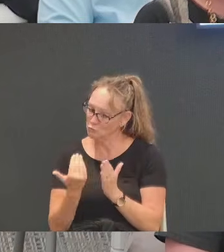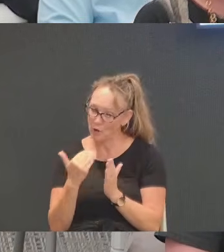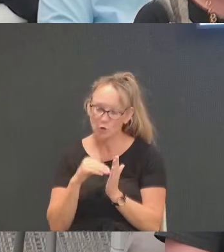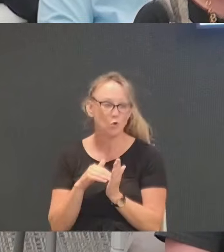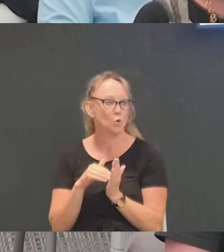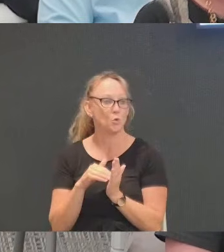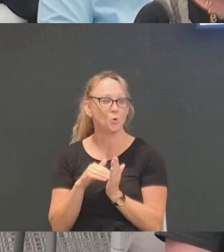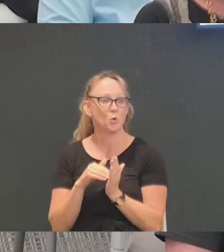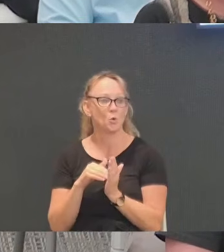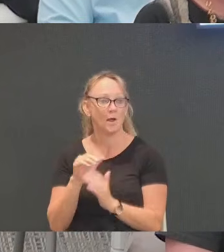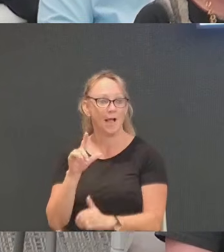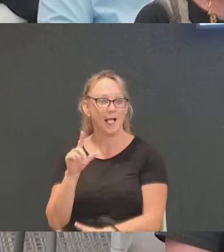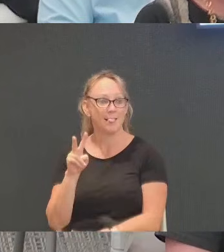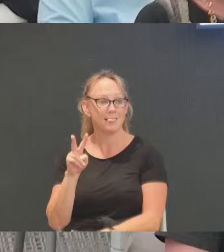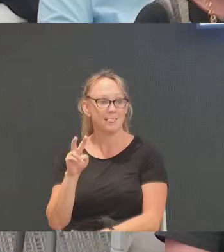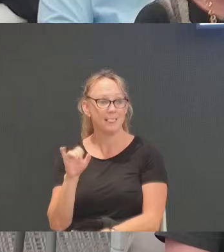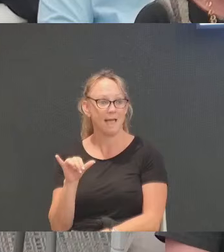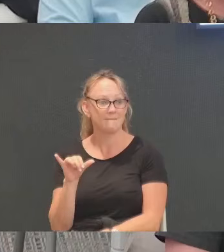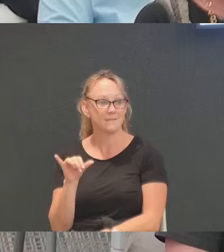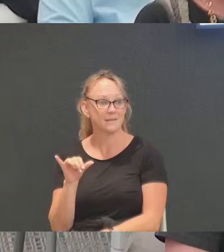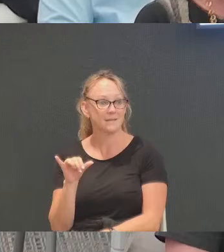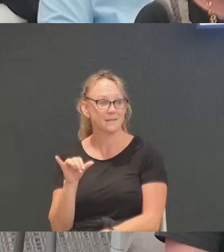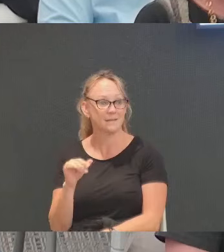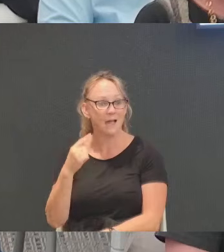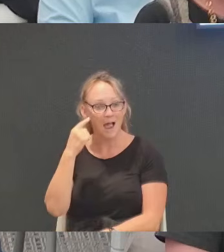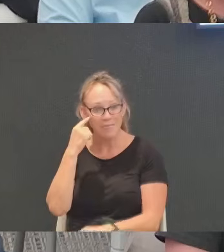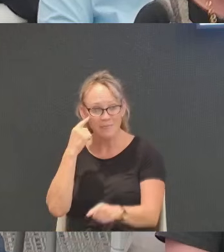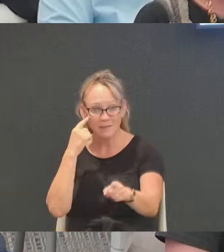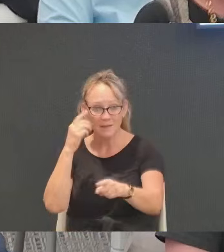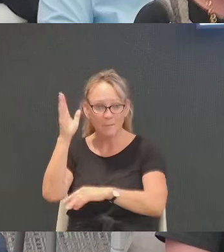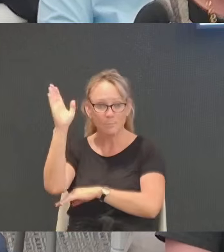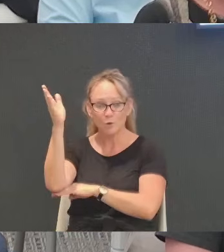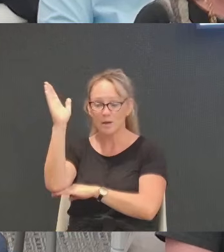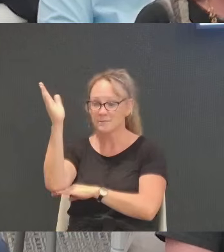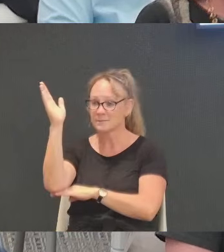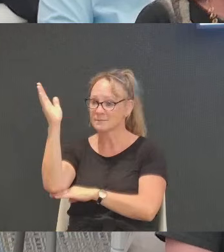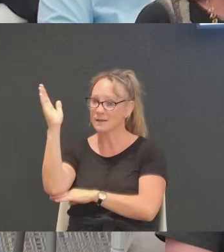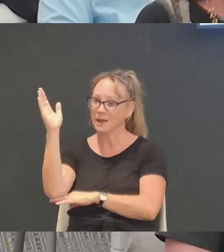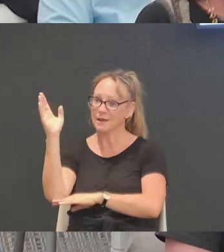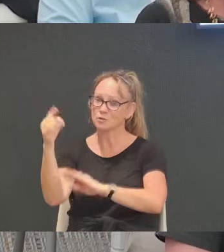think the presentation at the beginning kind of outlined some of the facts and data about why this